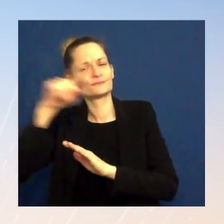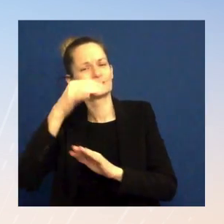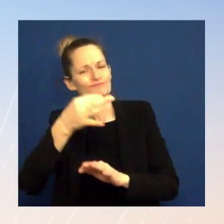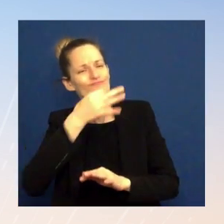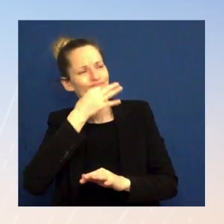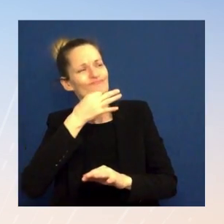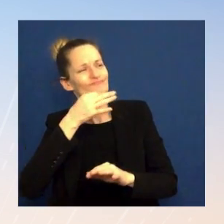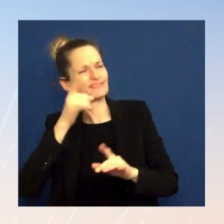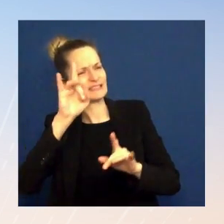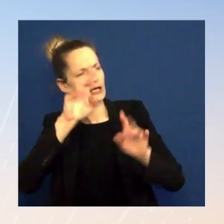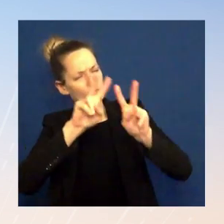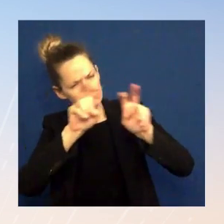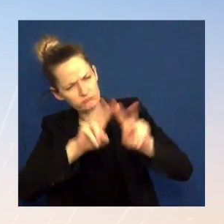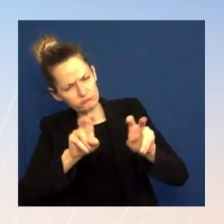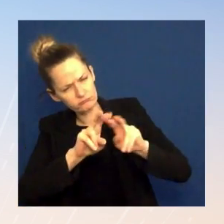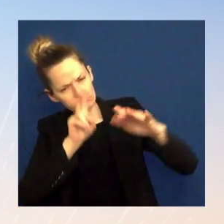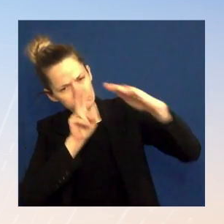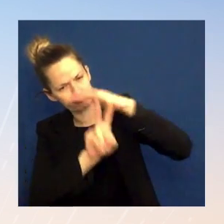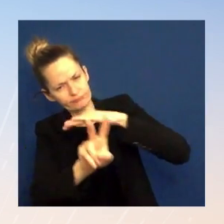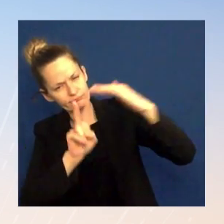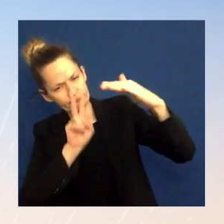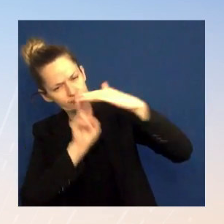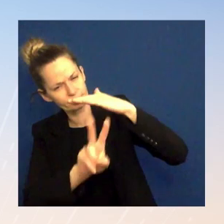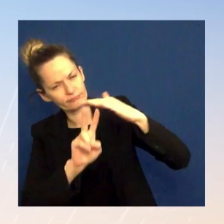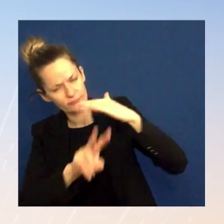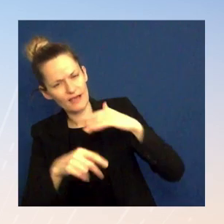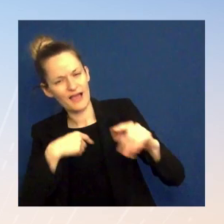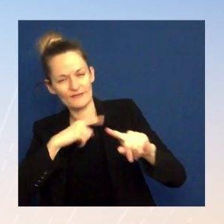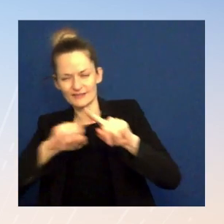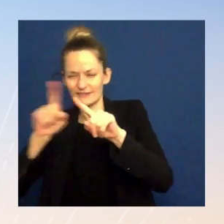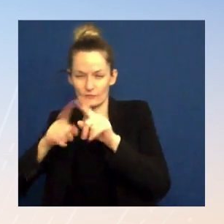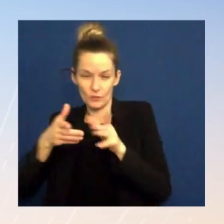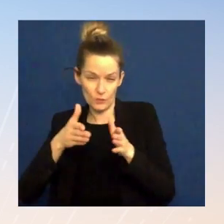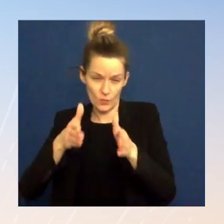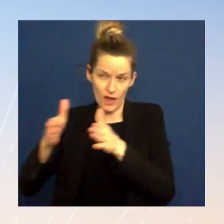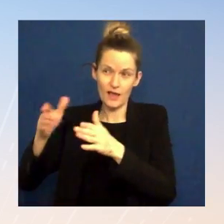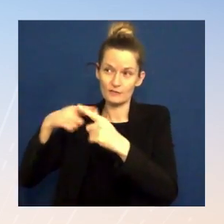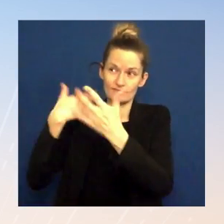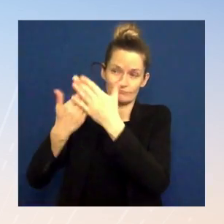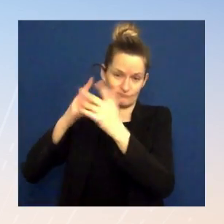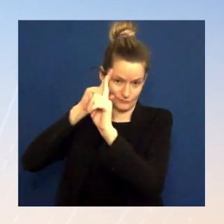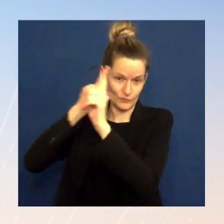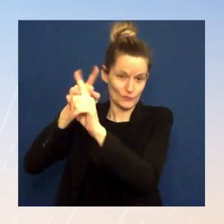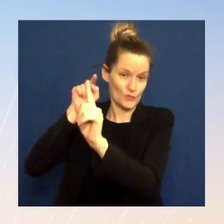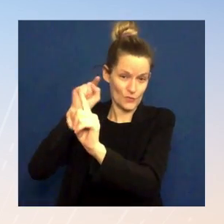there are a range of ways to reach our goals -- to reach the bold, ambitious climate goals that the President has outlined,